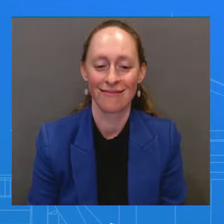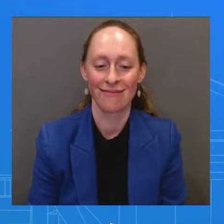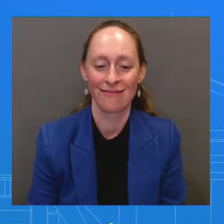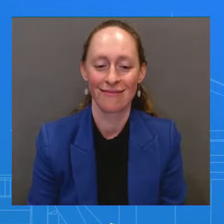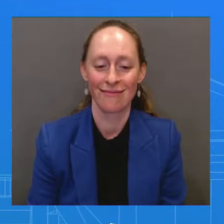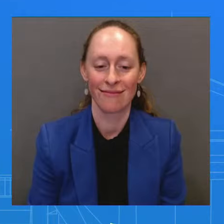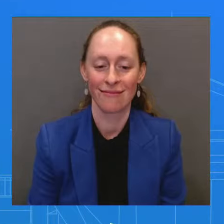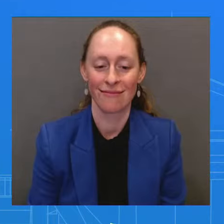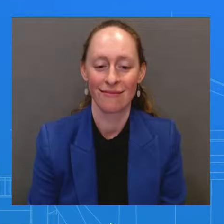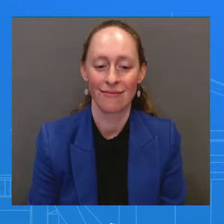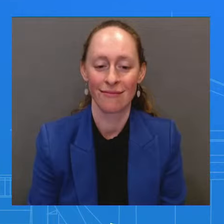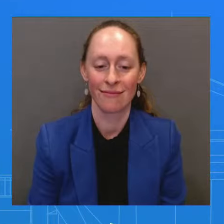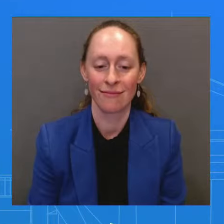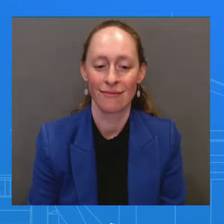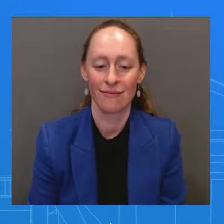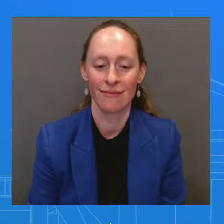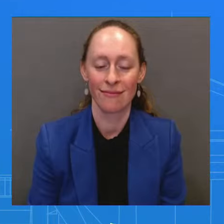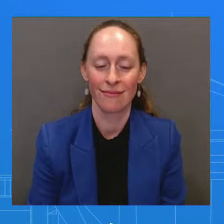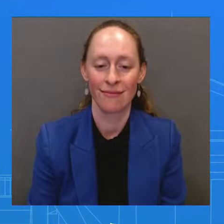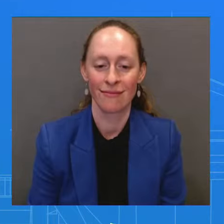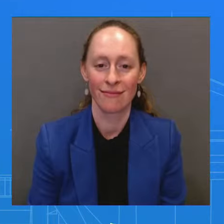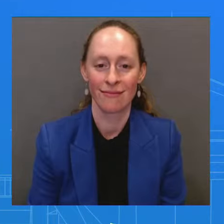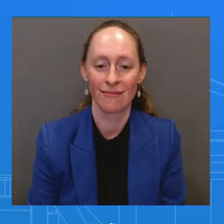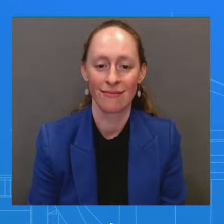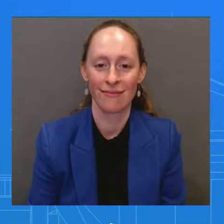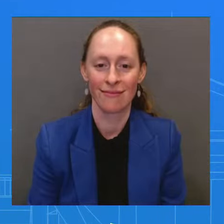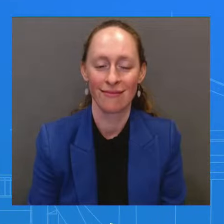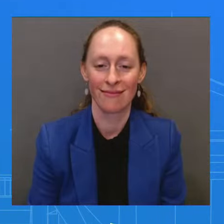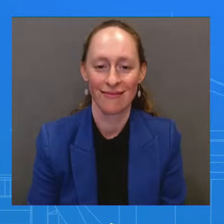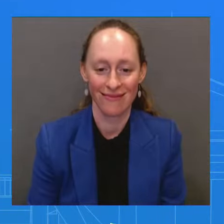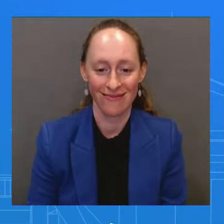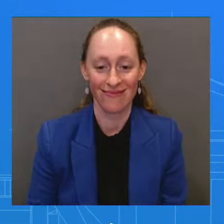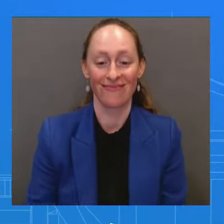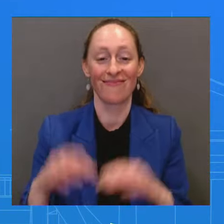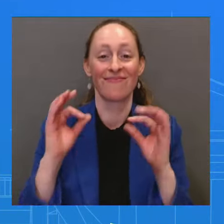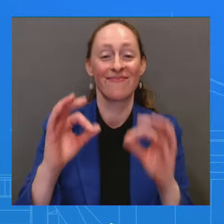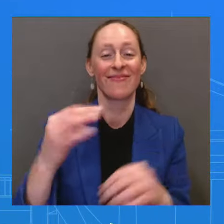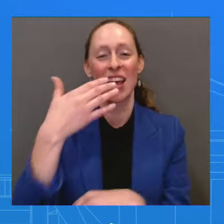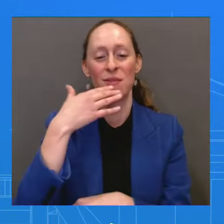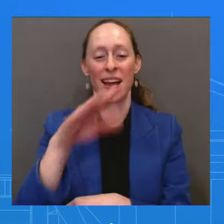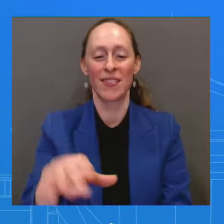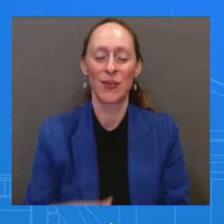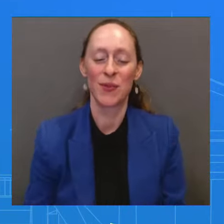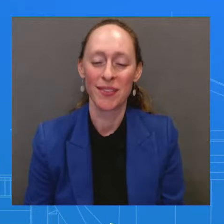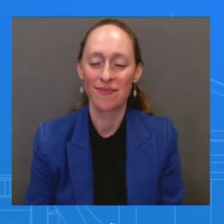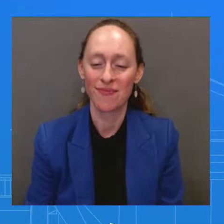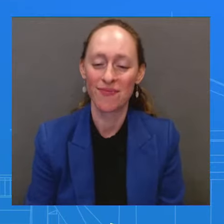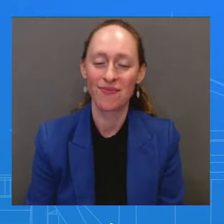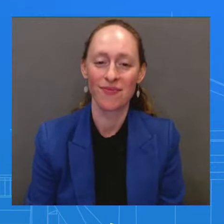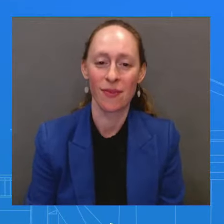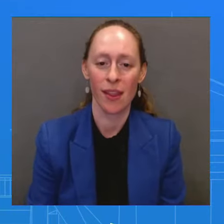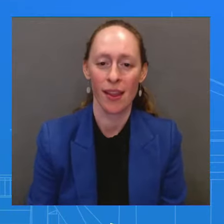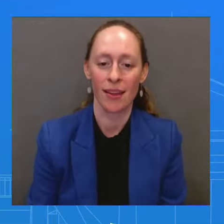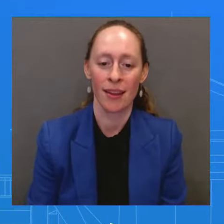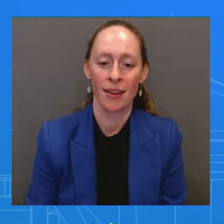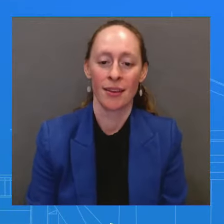Ms. Jean-Pierre: This happens every time. Good afternoon, everyone. The Press: Good afternoon. Ms. Jean-Pierre: Okay. So, I know there's a national emergency alerts